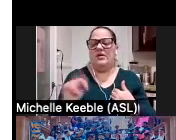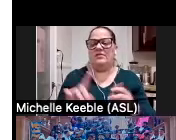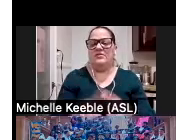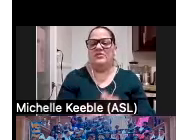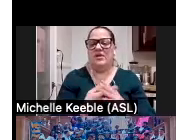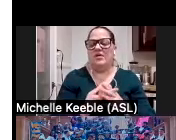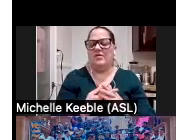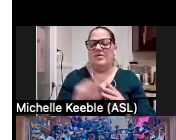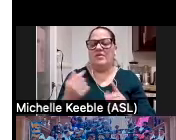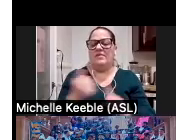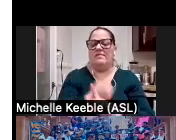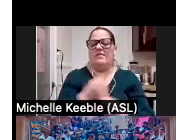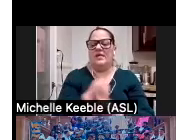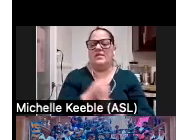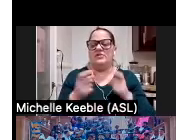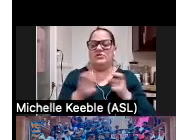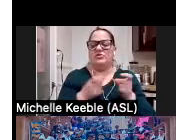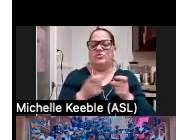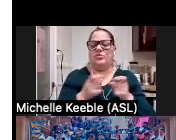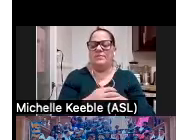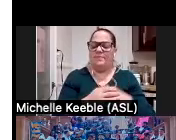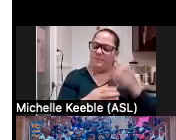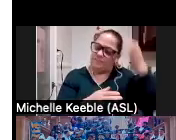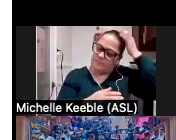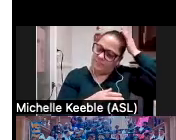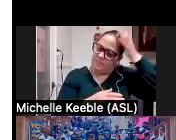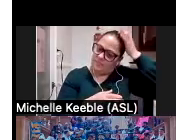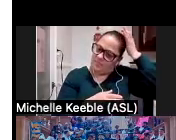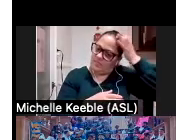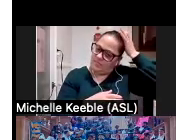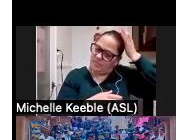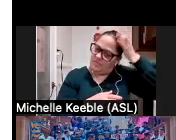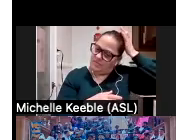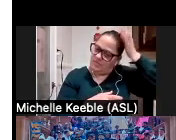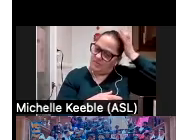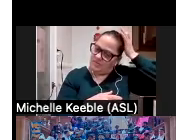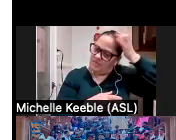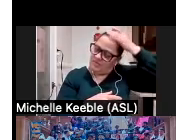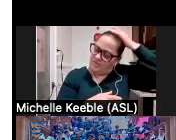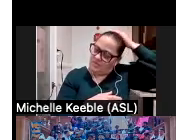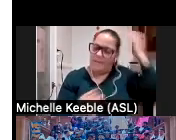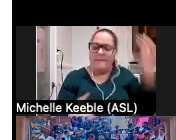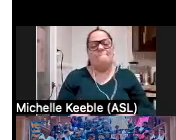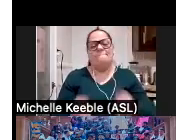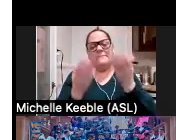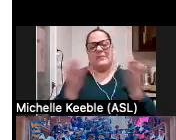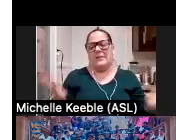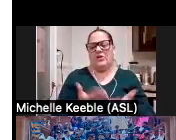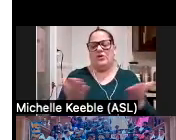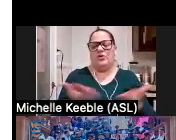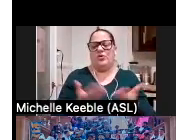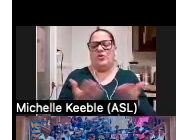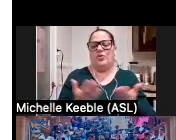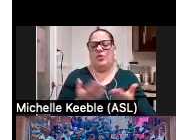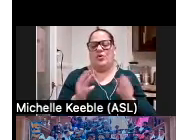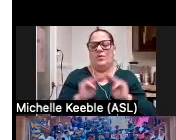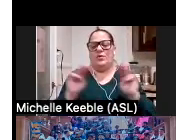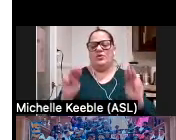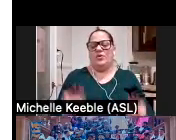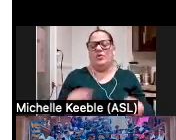violence and control. Um, and there is there are just many artifacts that just go into each portal,